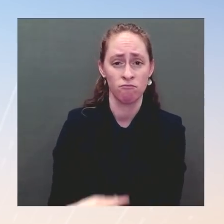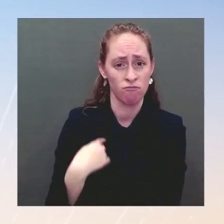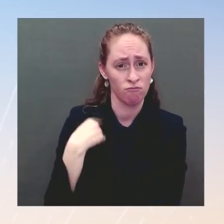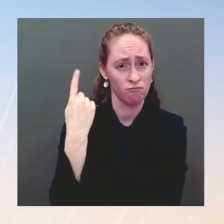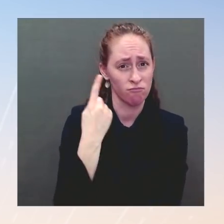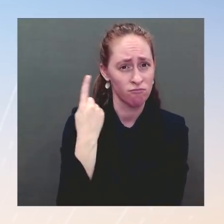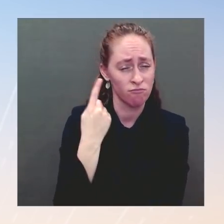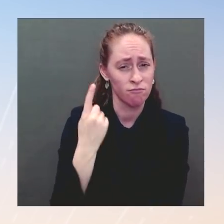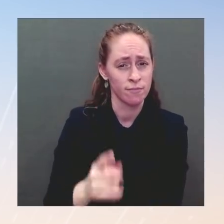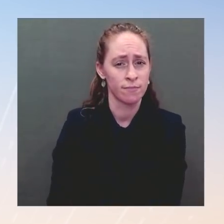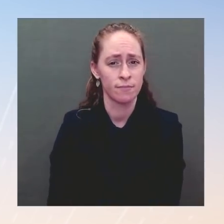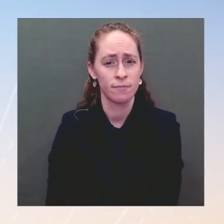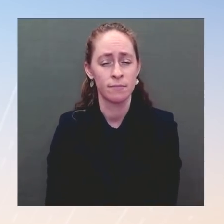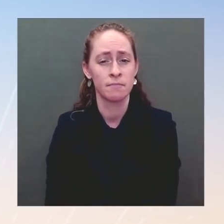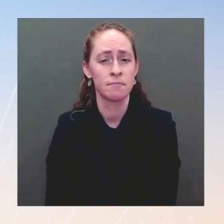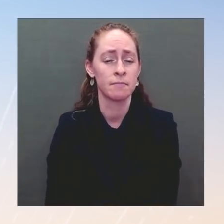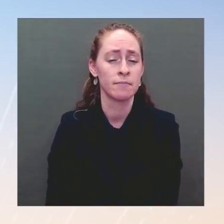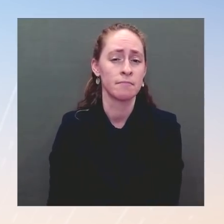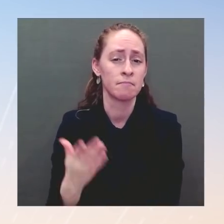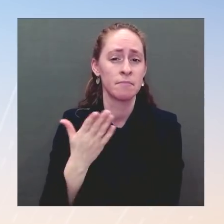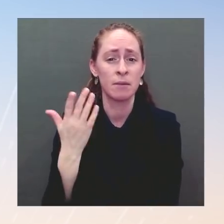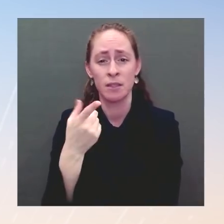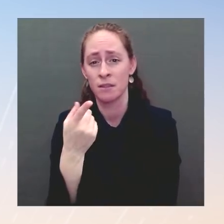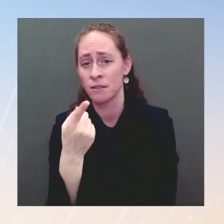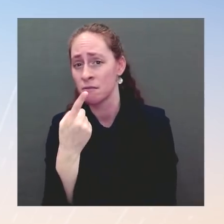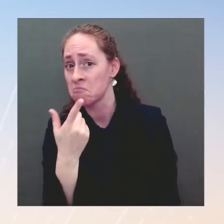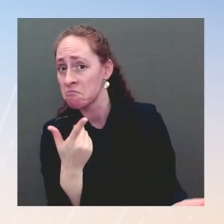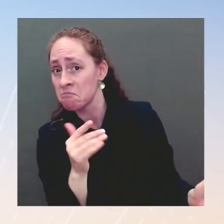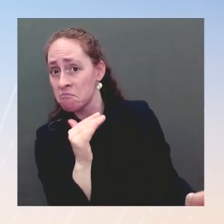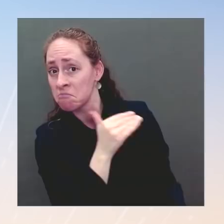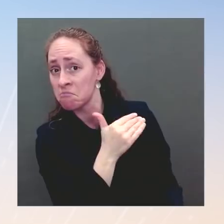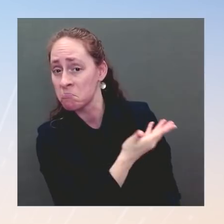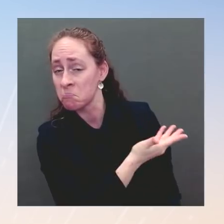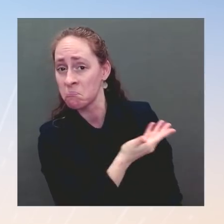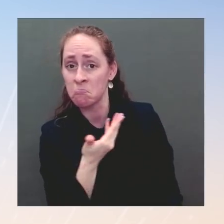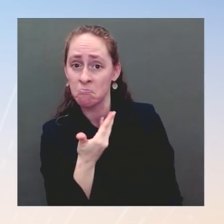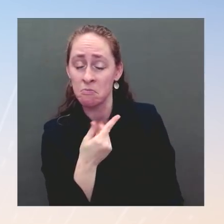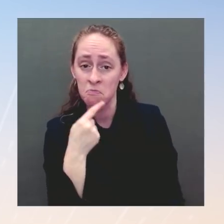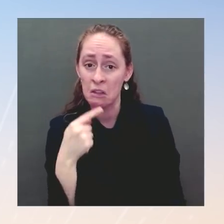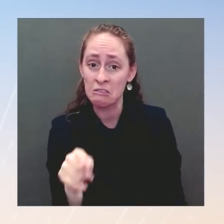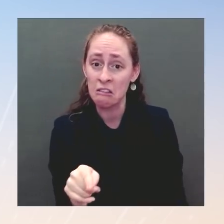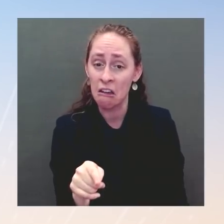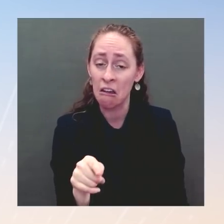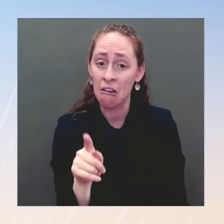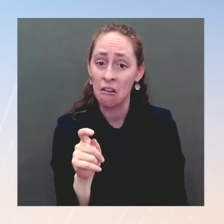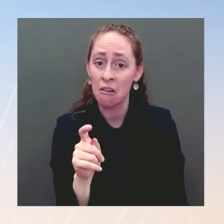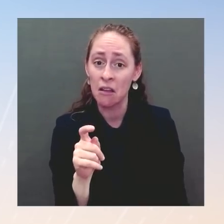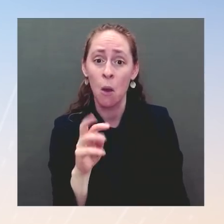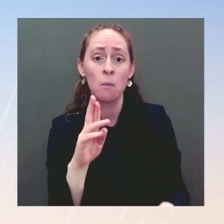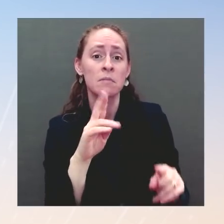encouraging the Europeans to have another go at it? Ms. Psaki: Well, I've talked about this a little bit yesterday. I mean, a couple of days ago,